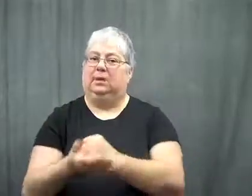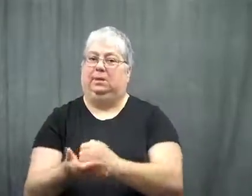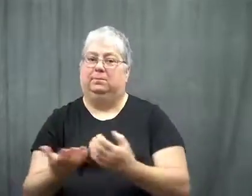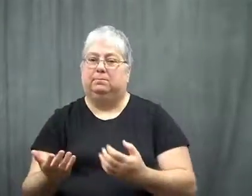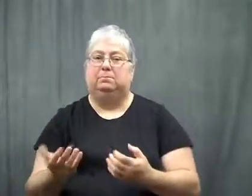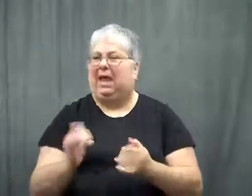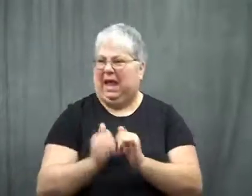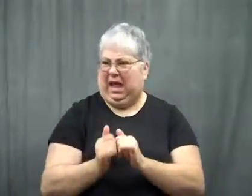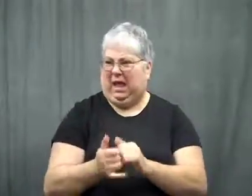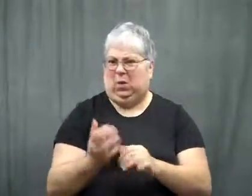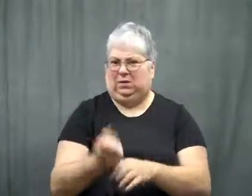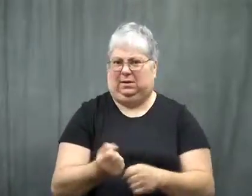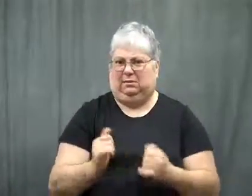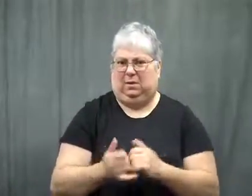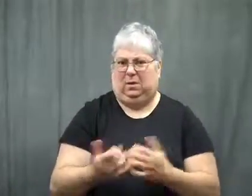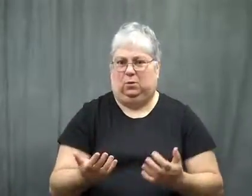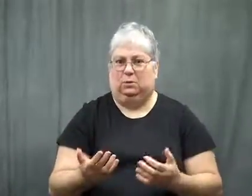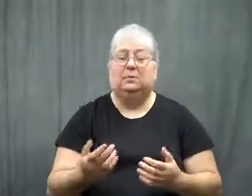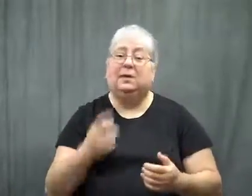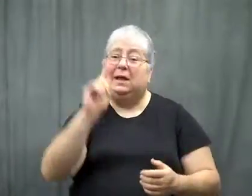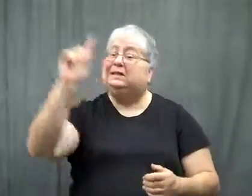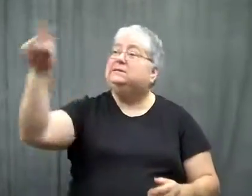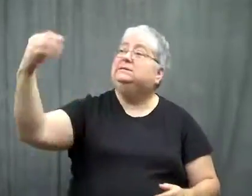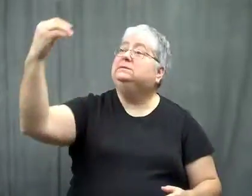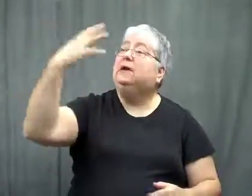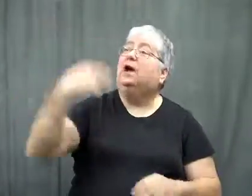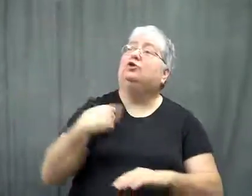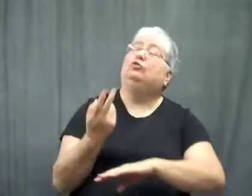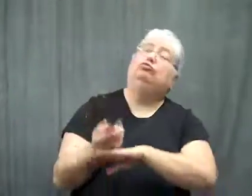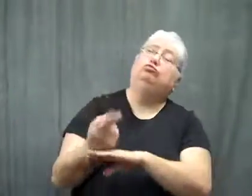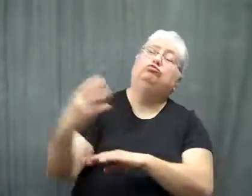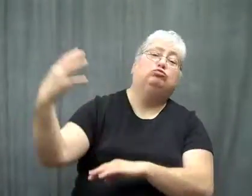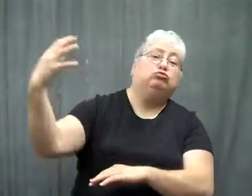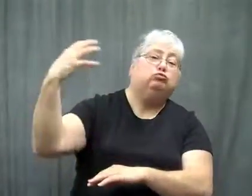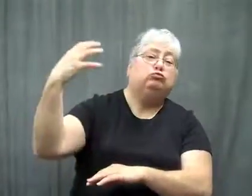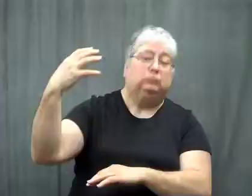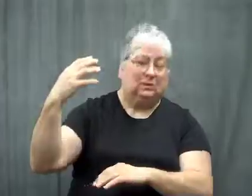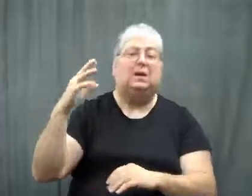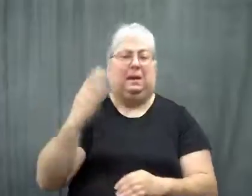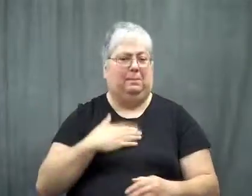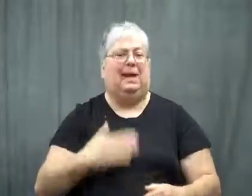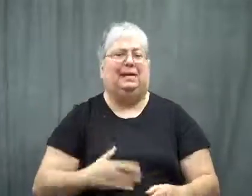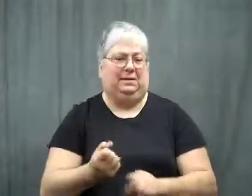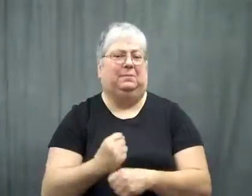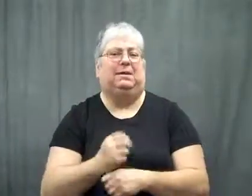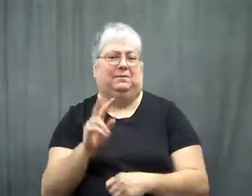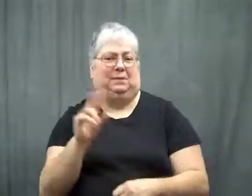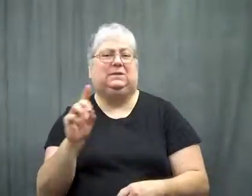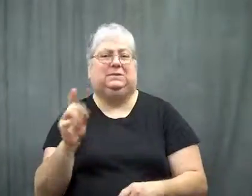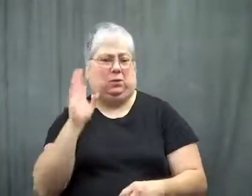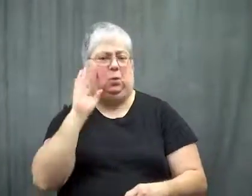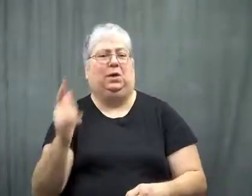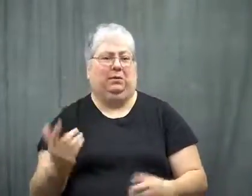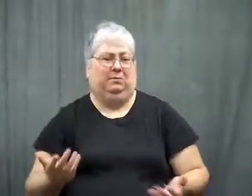Your body makes vitamin D when exposed to sunlight.